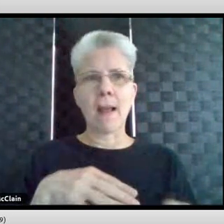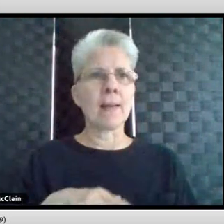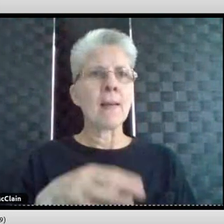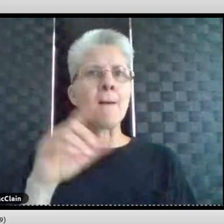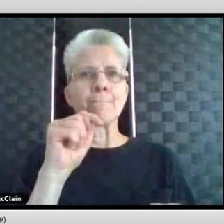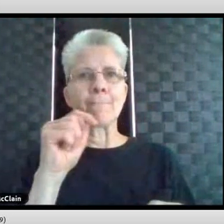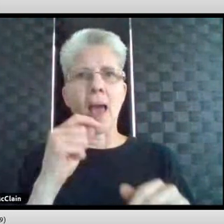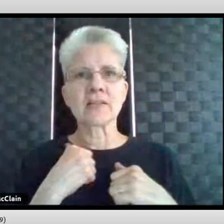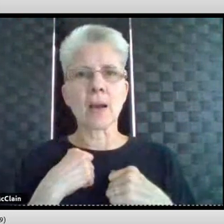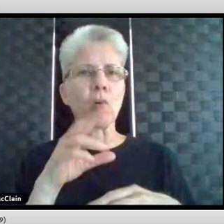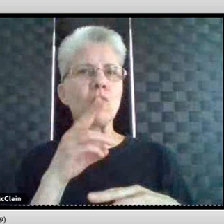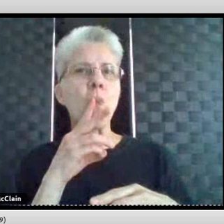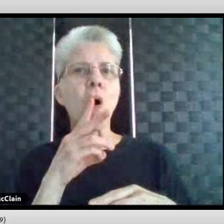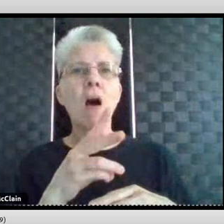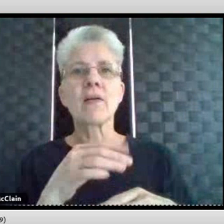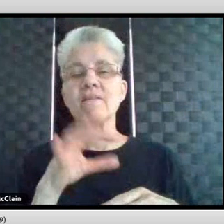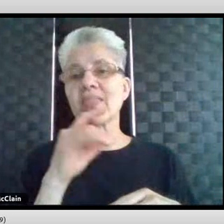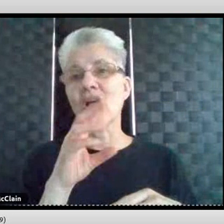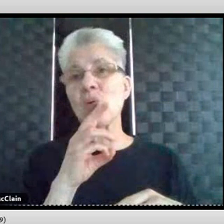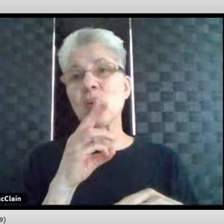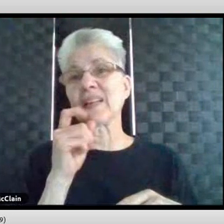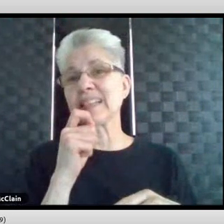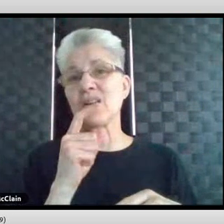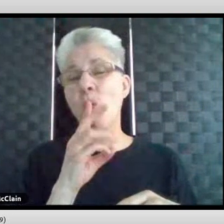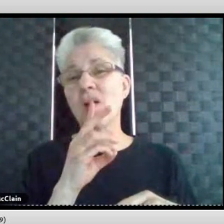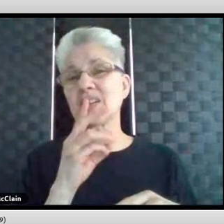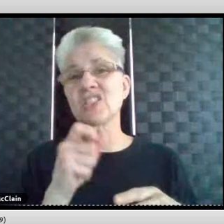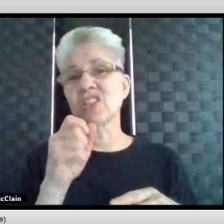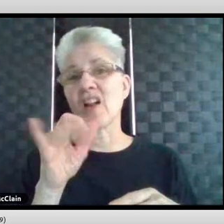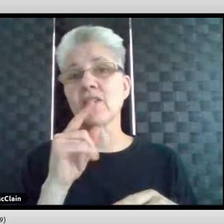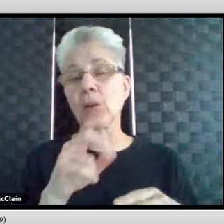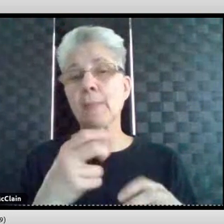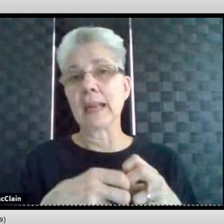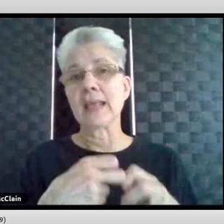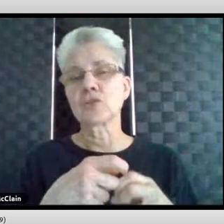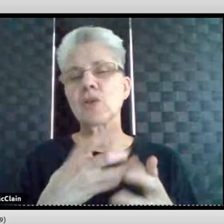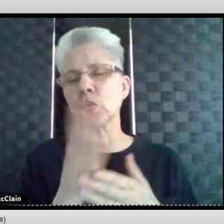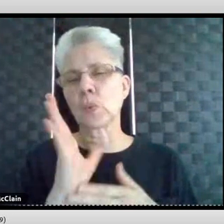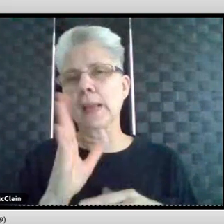and then found out that he water really didn't get shut off, but there still could have been an issue, so it was okay.